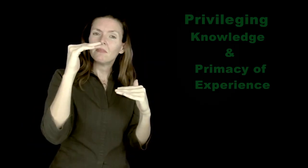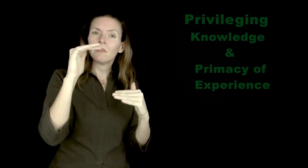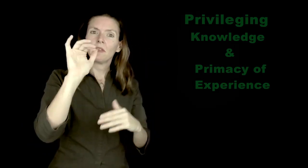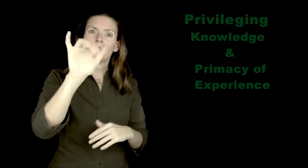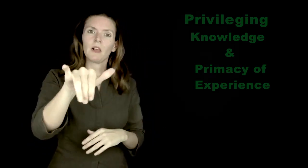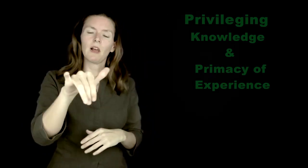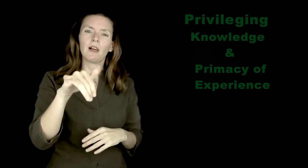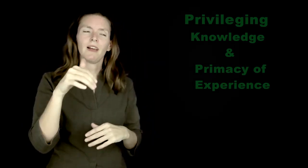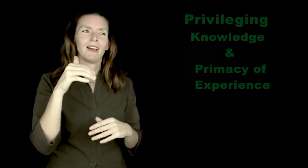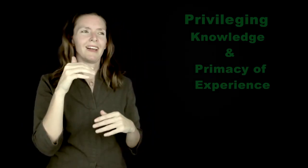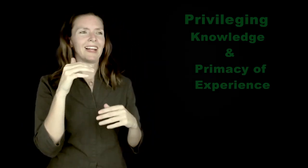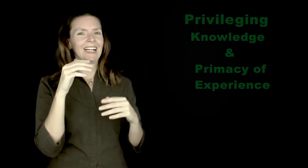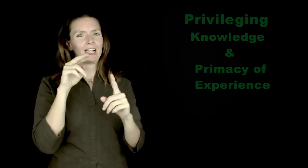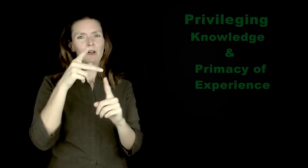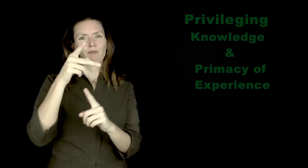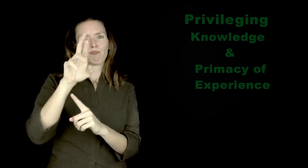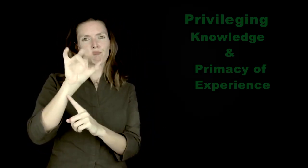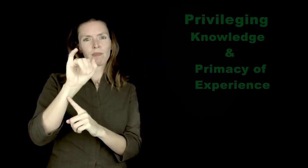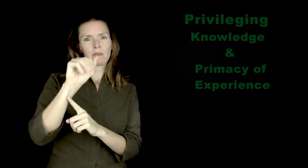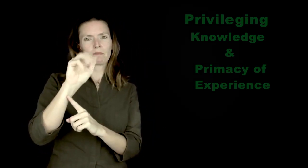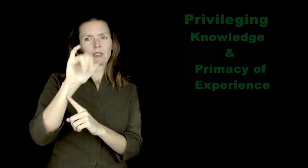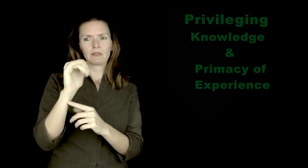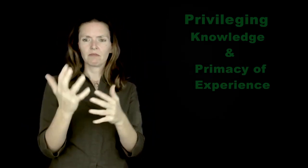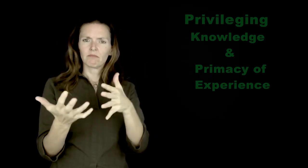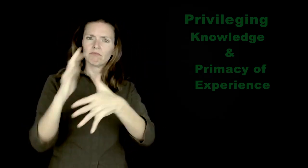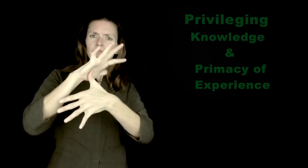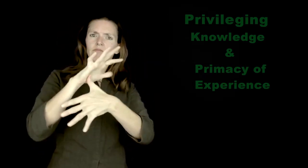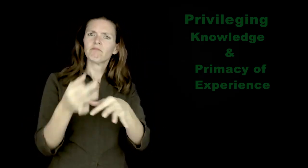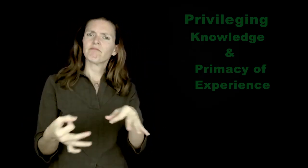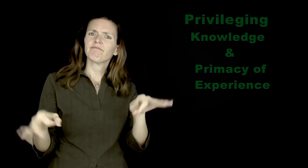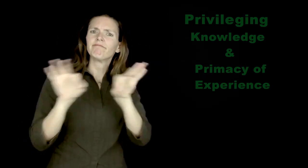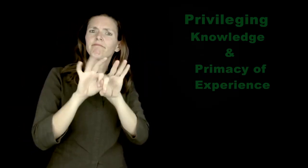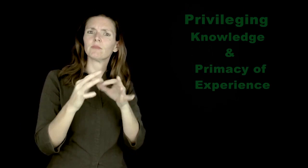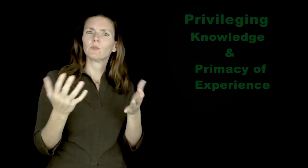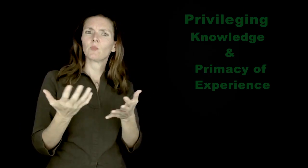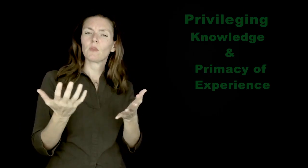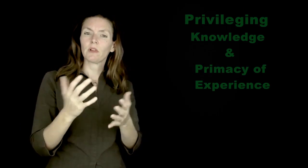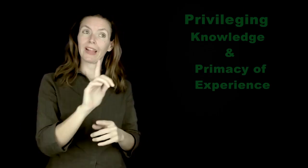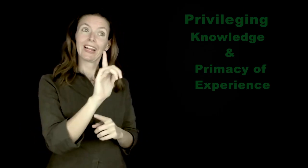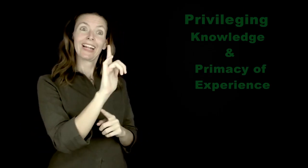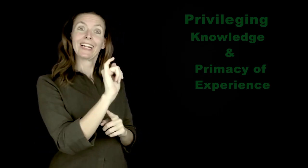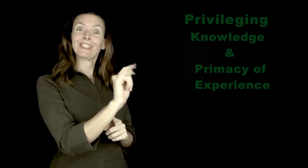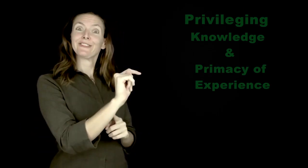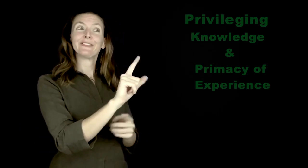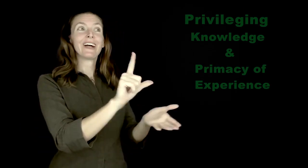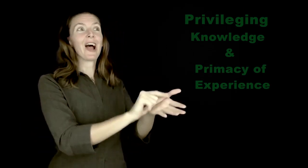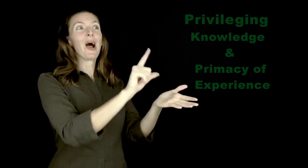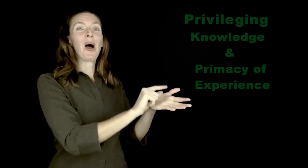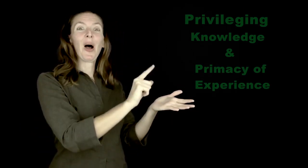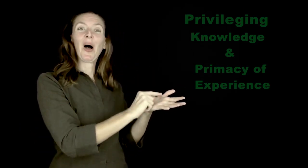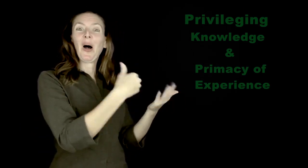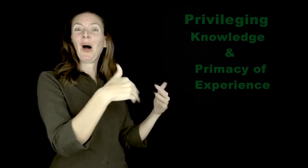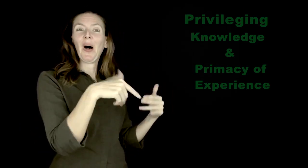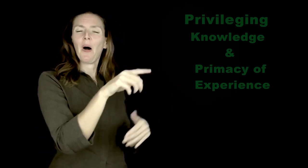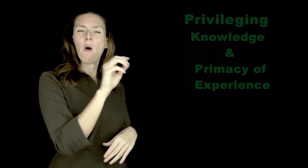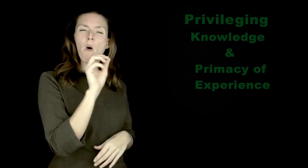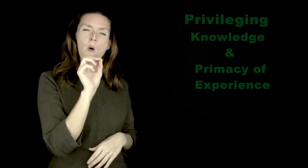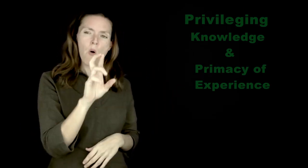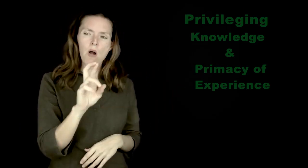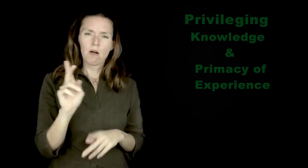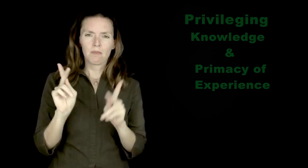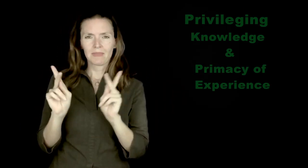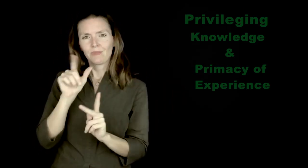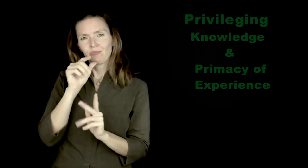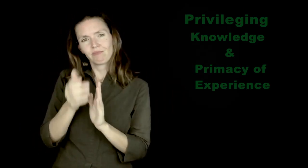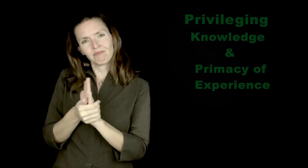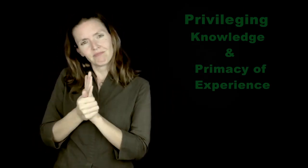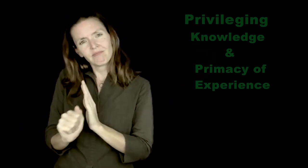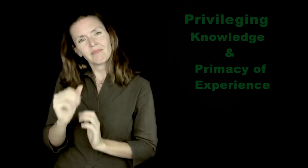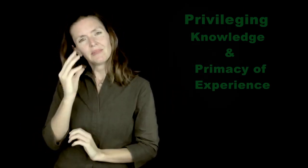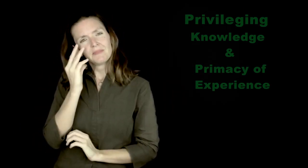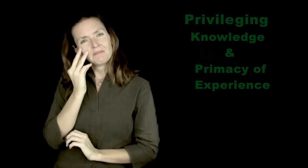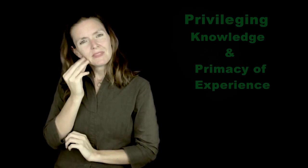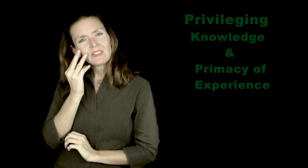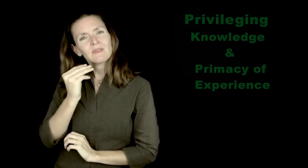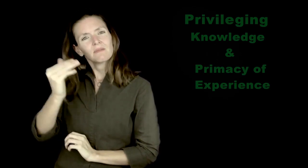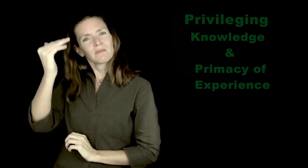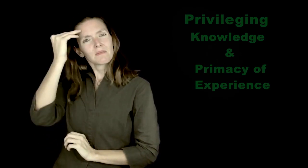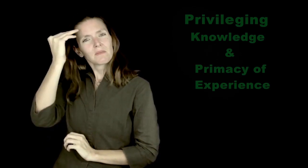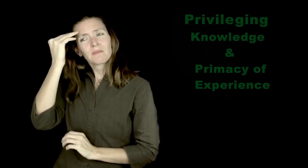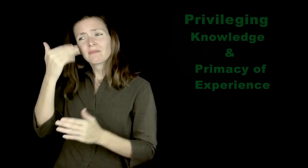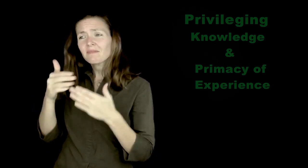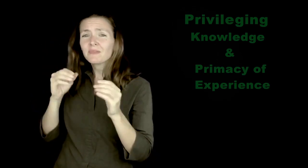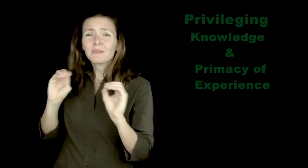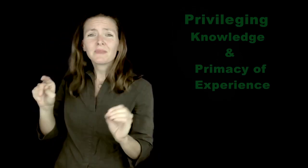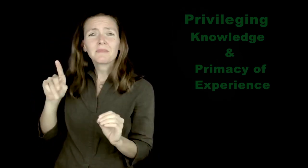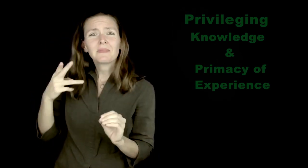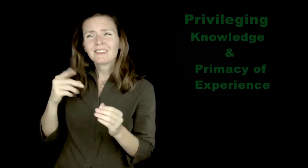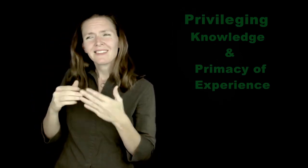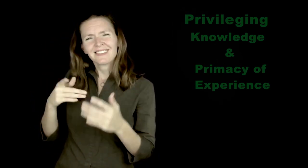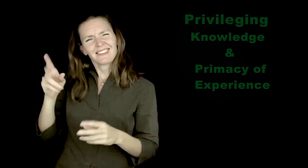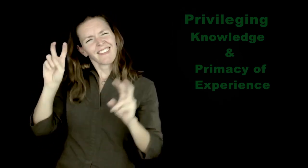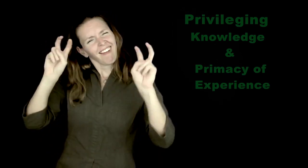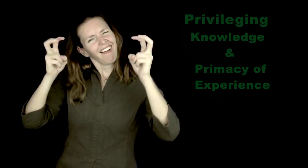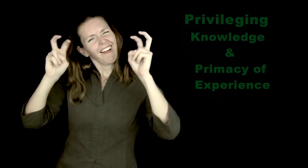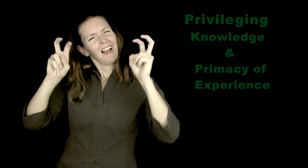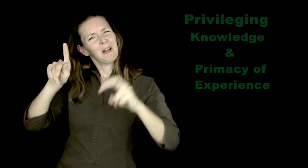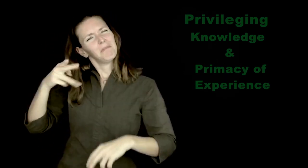All that is related to "primacy" of literature... or in this case, "primacy" of knowledge and experience, regardless of the number of publications or a terminal degree.